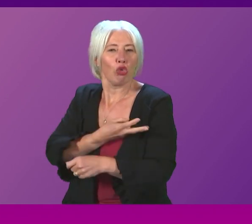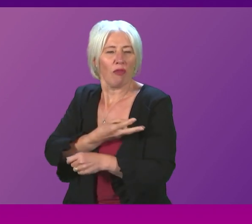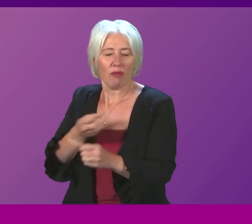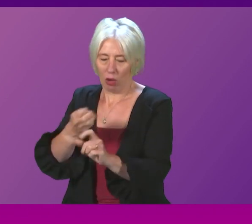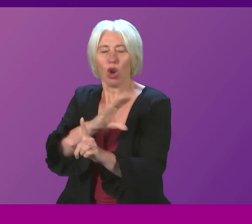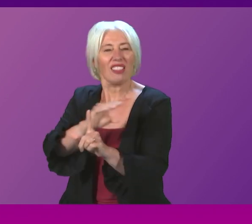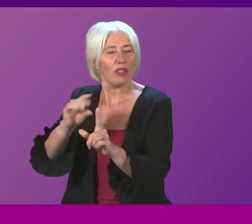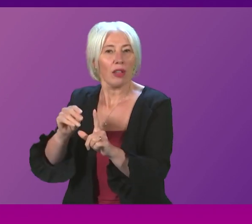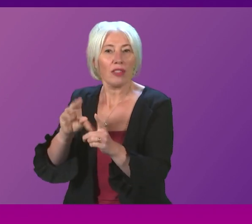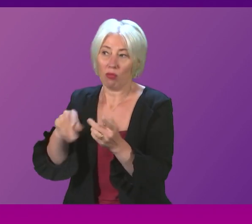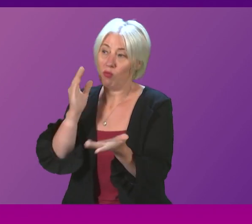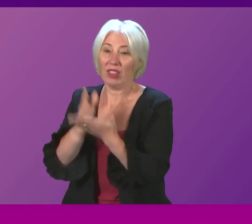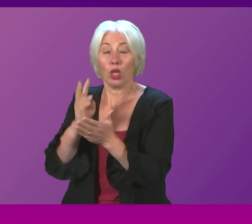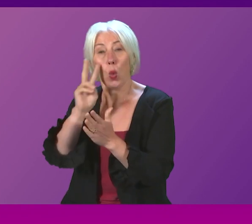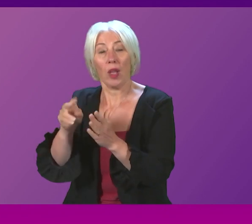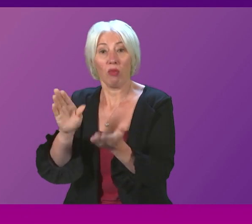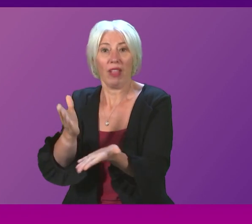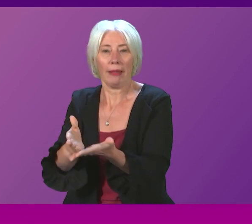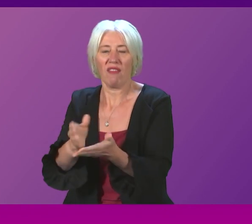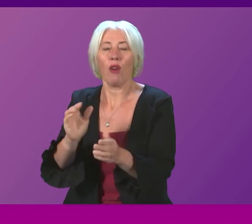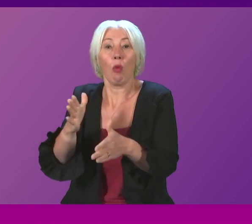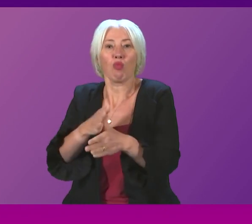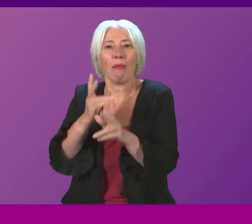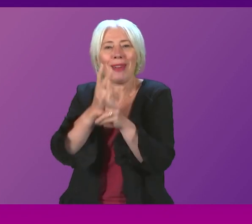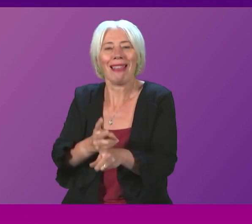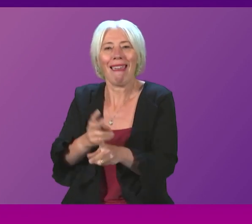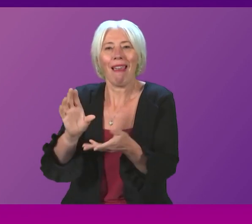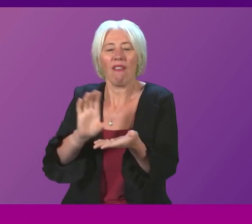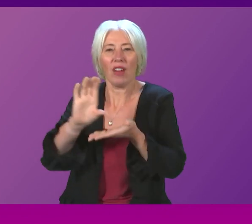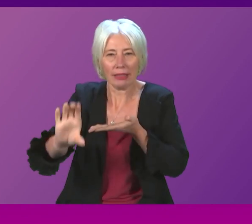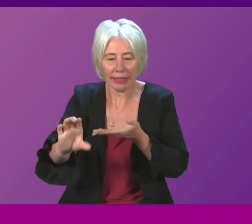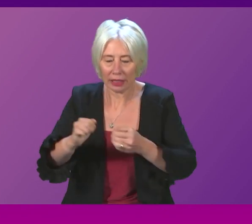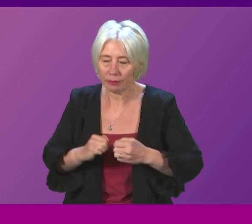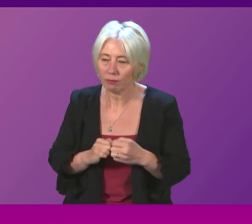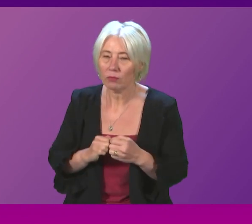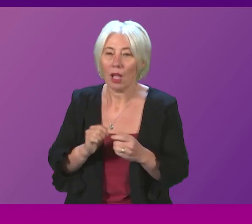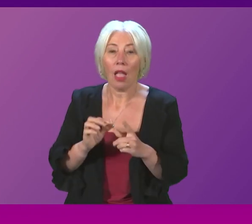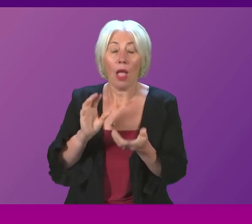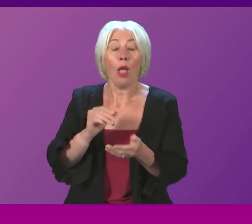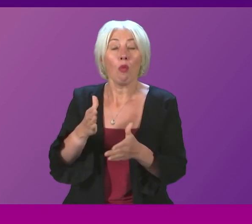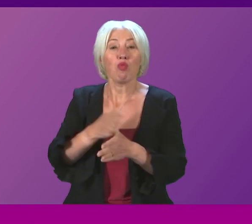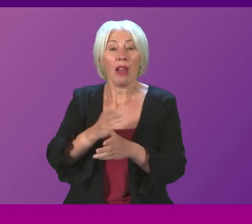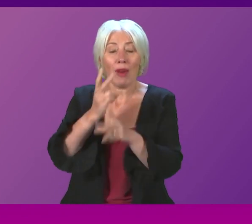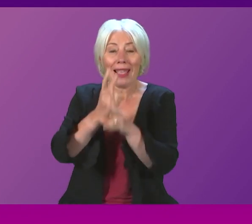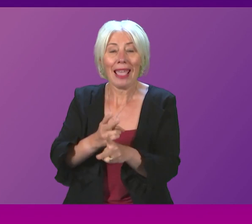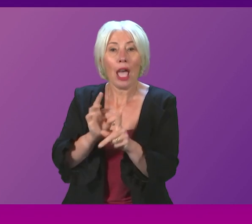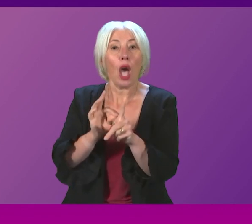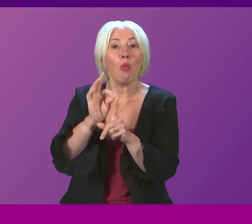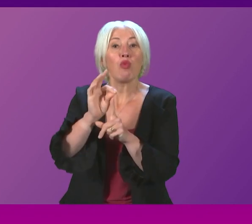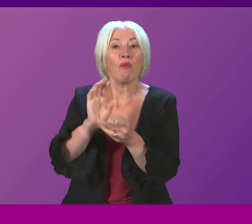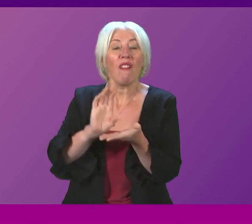On primary care funding, the primary care improvement fund has still increased in value